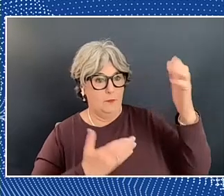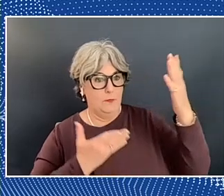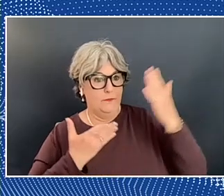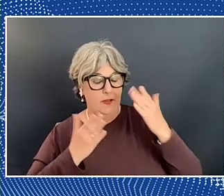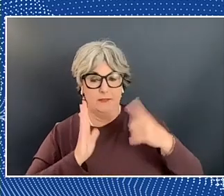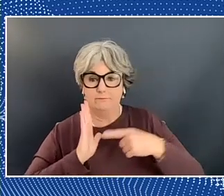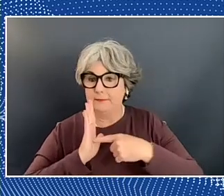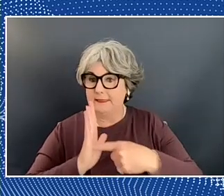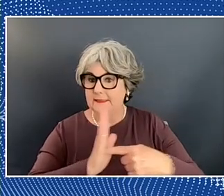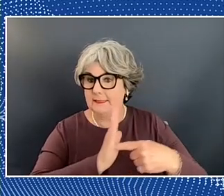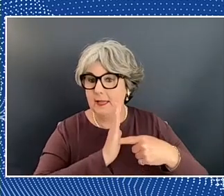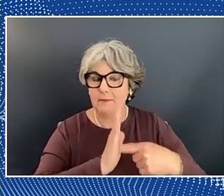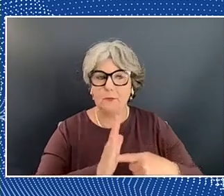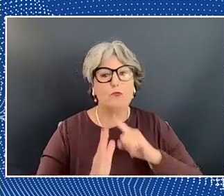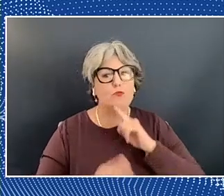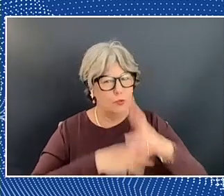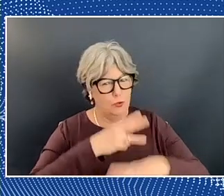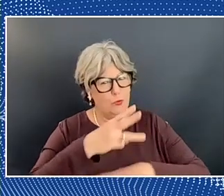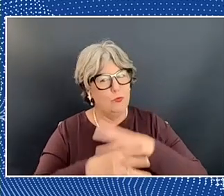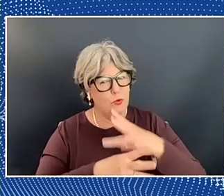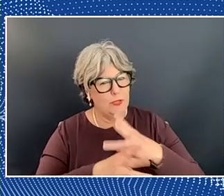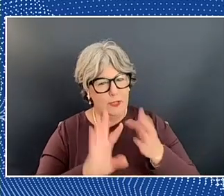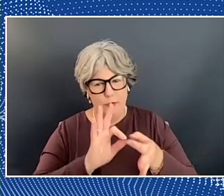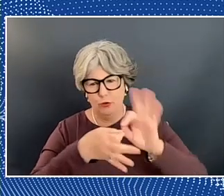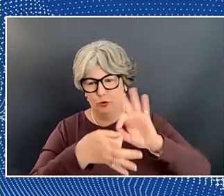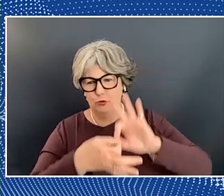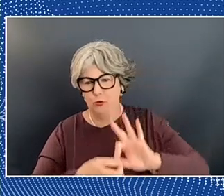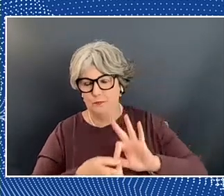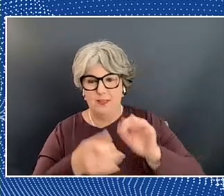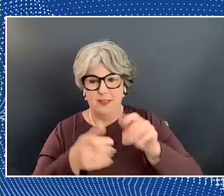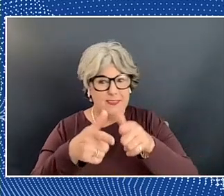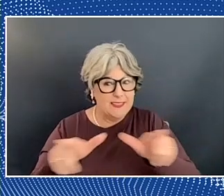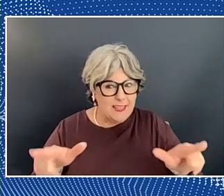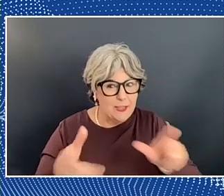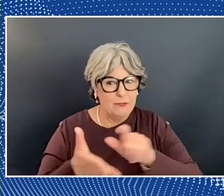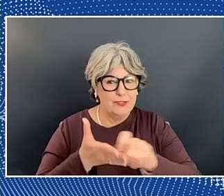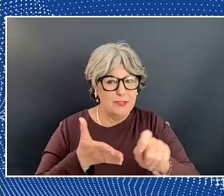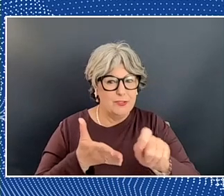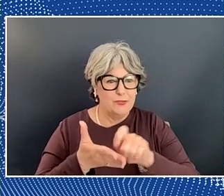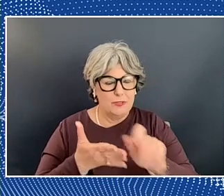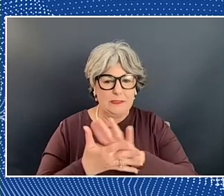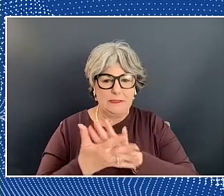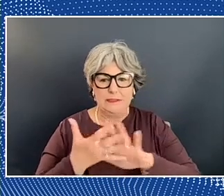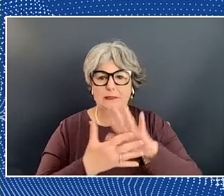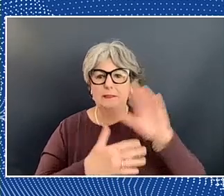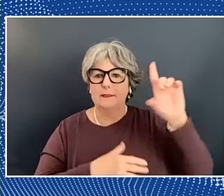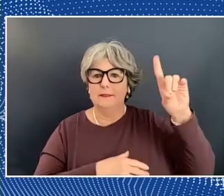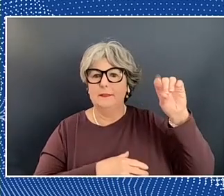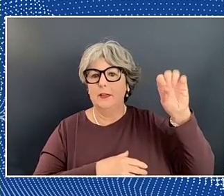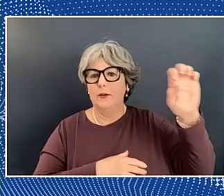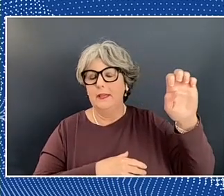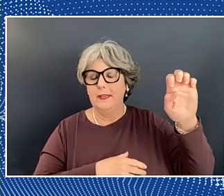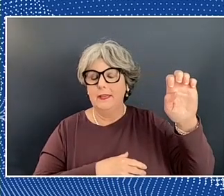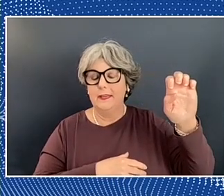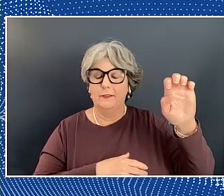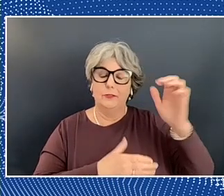real-world about how you would interpret this? Because the language is written sort of would give the Department the ability to do something, nothing, or everything.